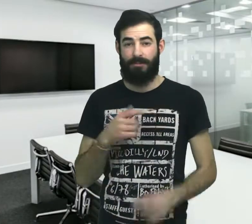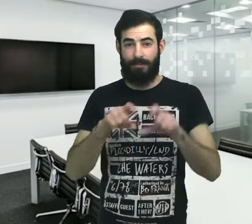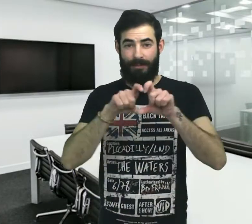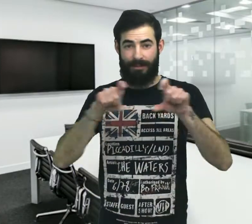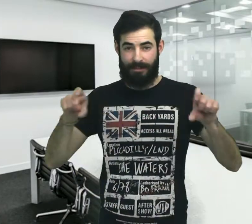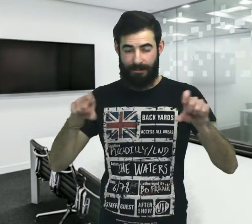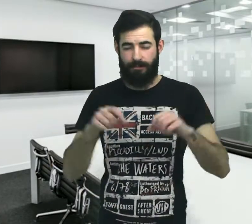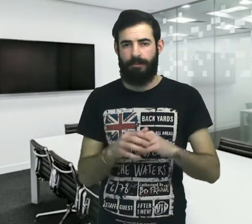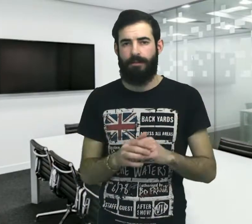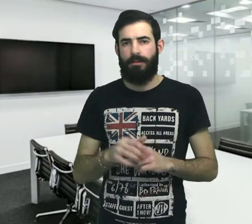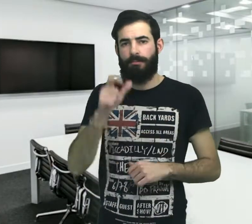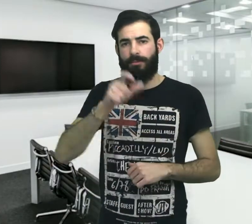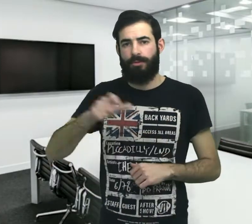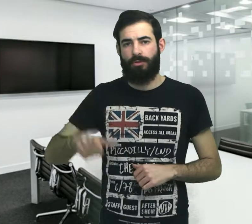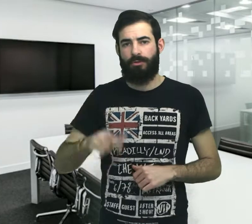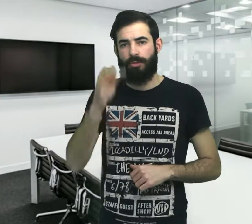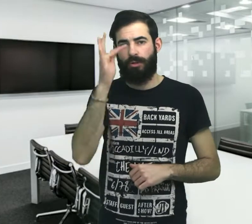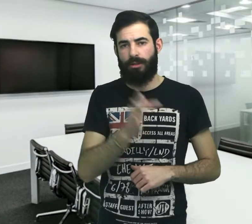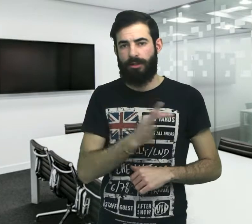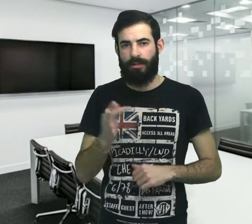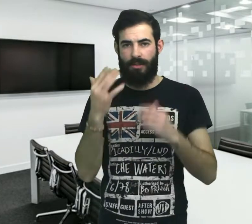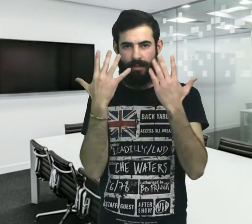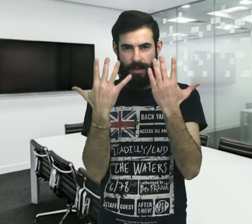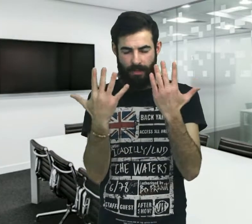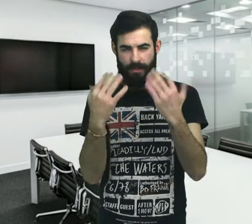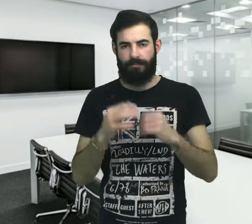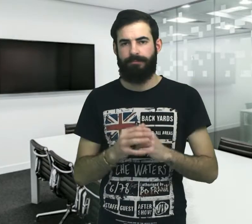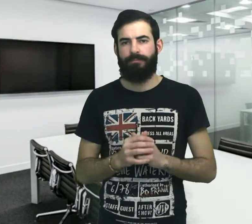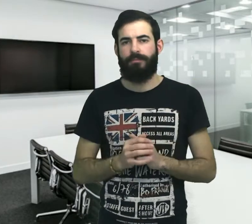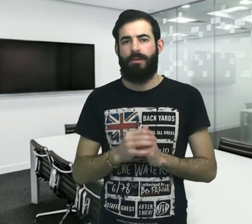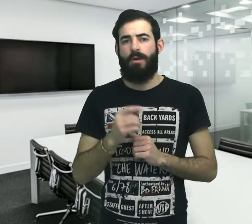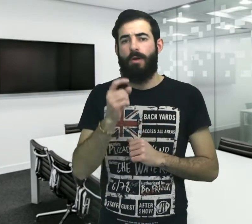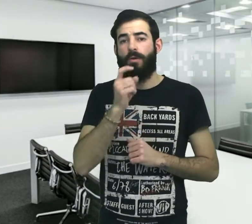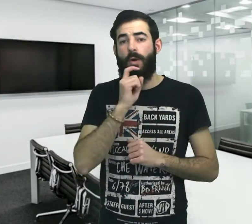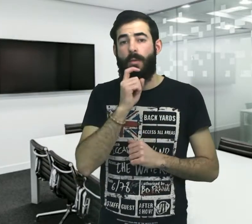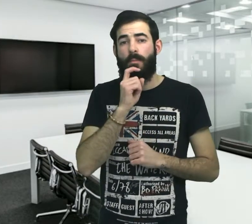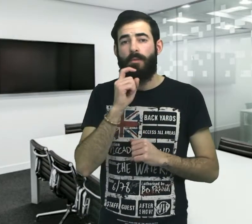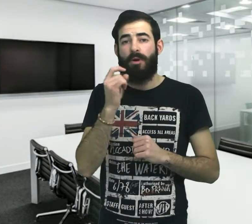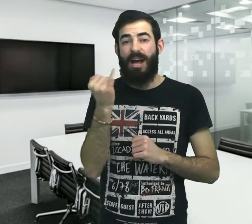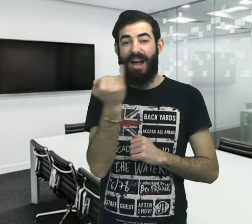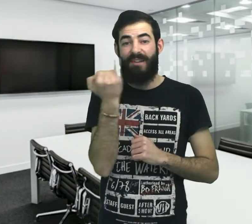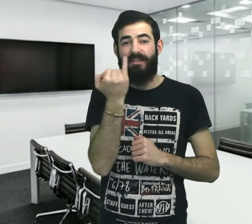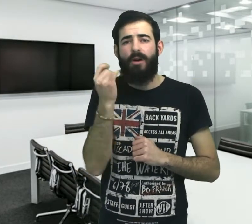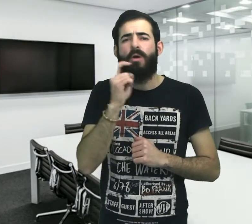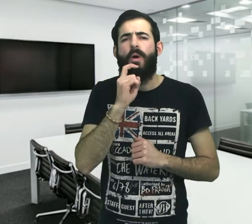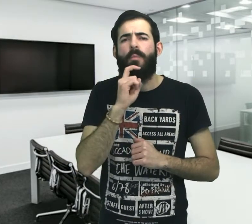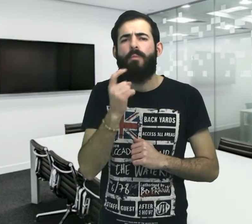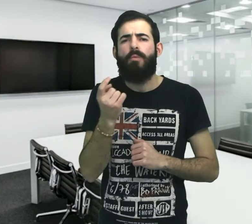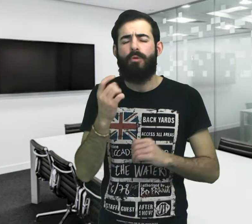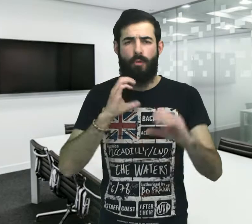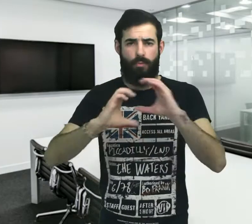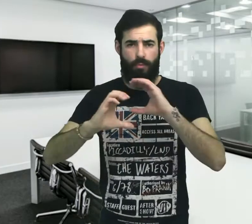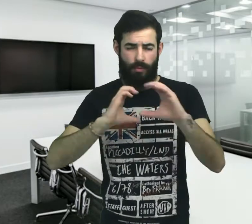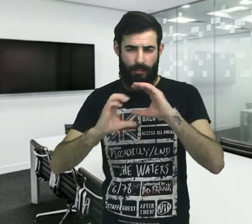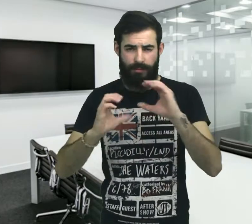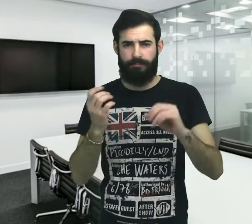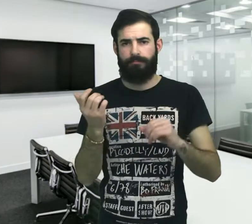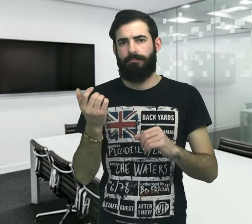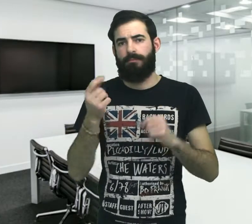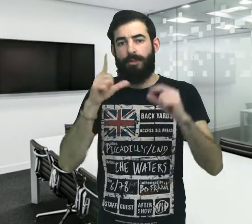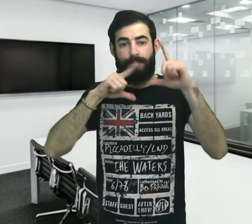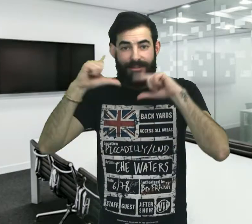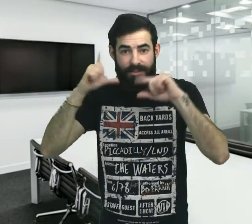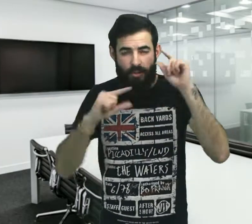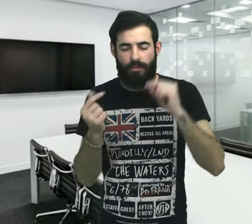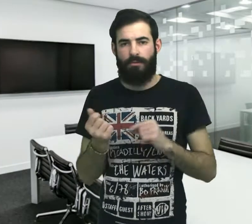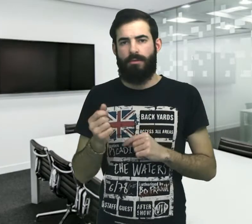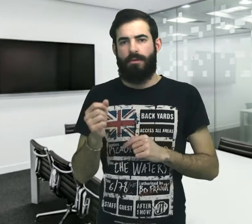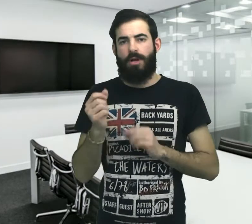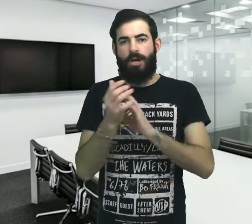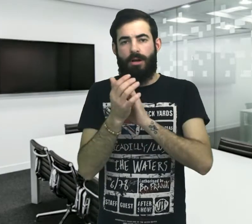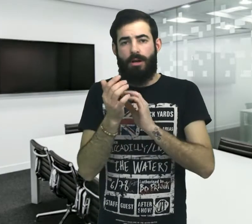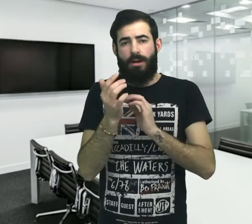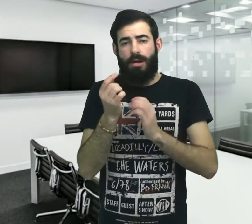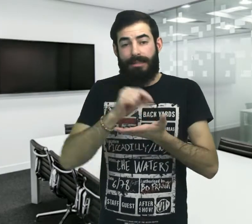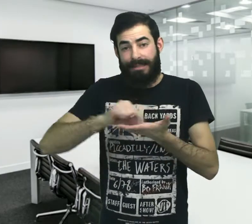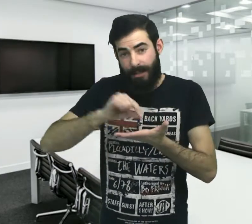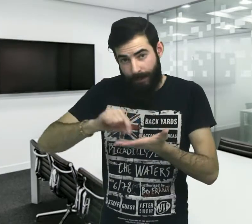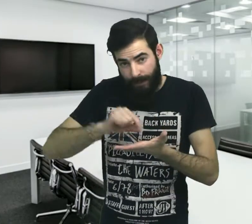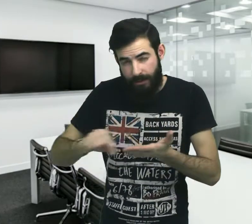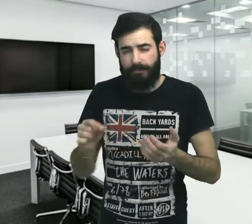At work there are ten workers and I communicate with my boss by vocalizing or writing.